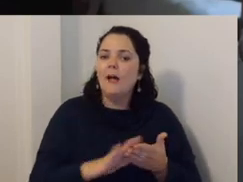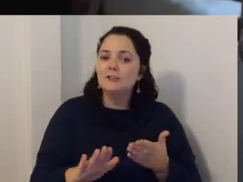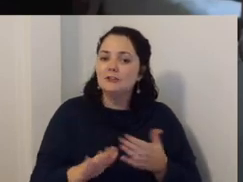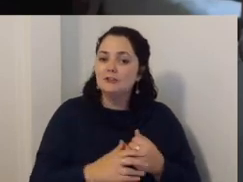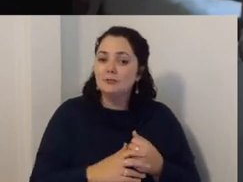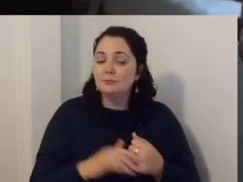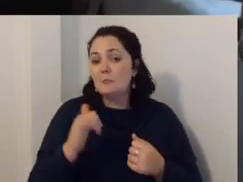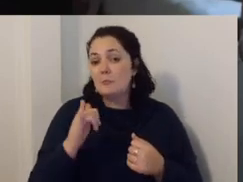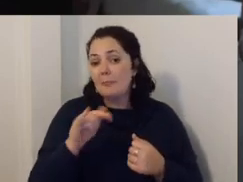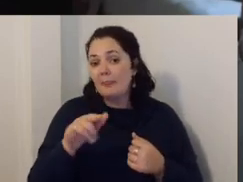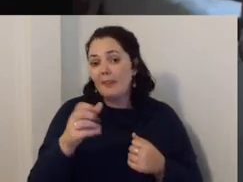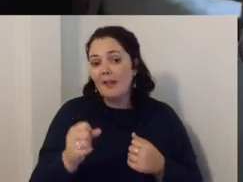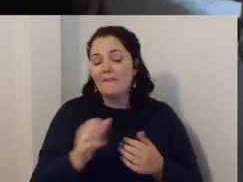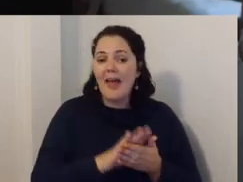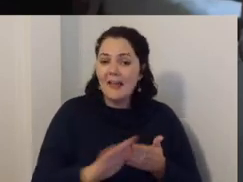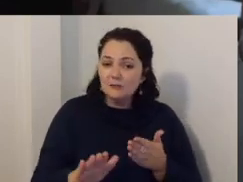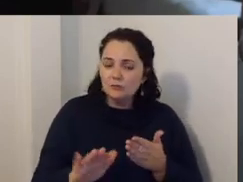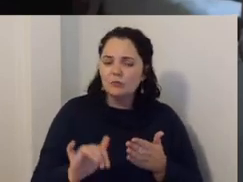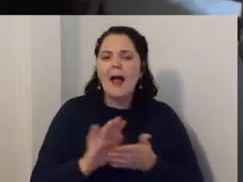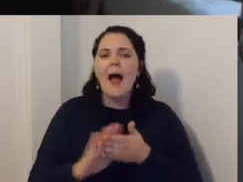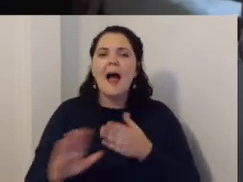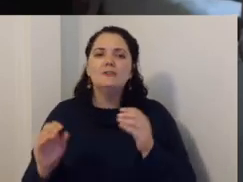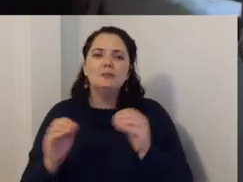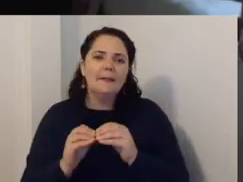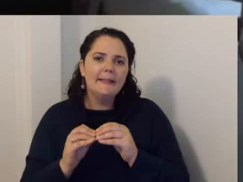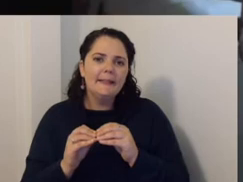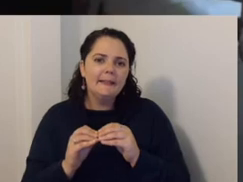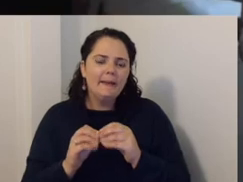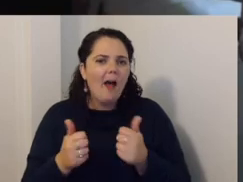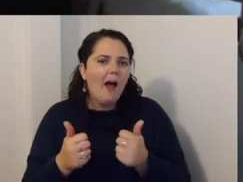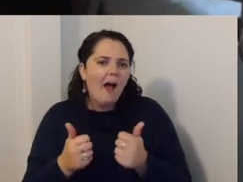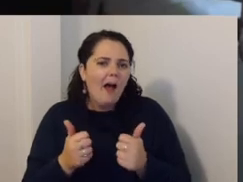where you might have an H or an HB and that's why I chose that and it will work but again a